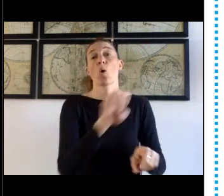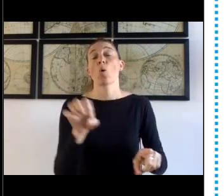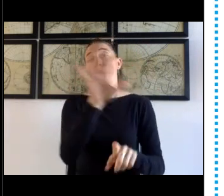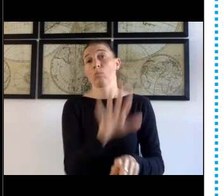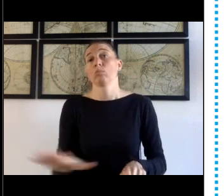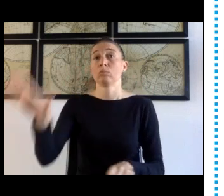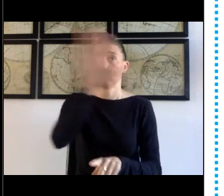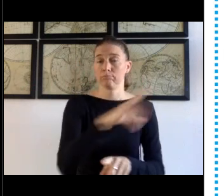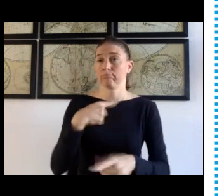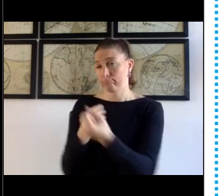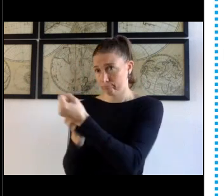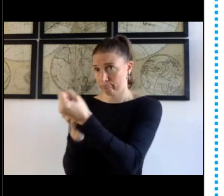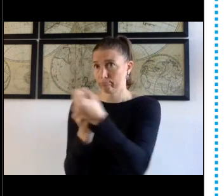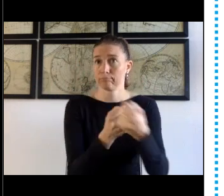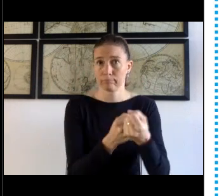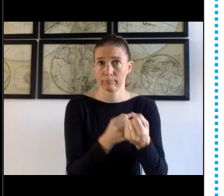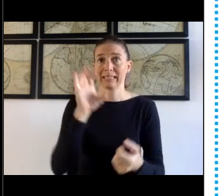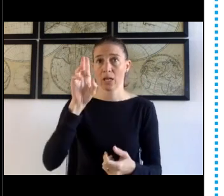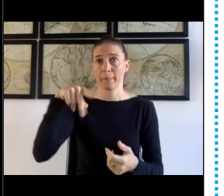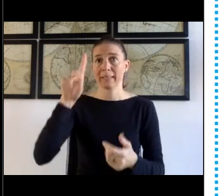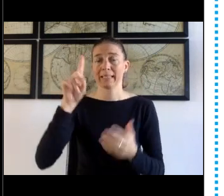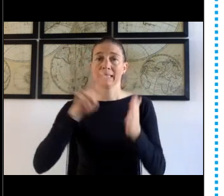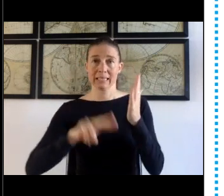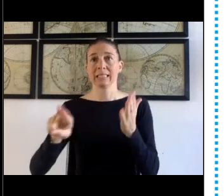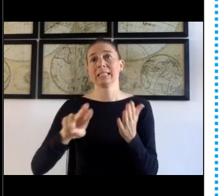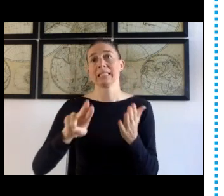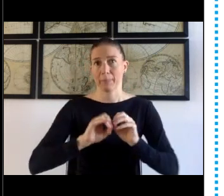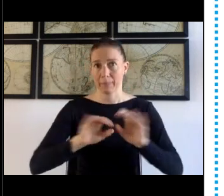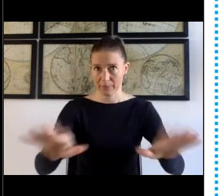Now I'll present our two speakers and then I'll give them the floor.